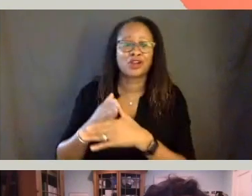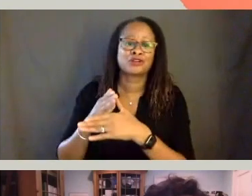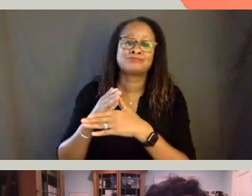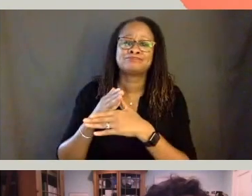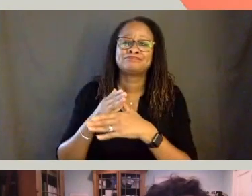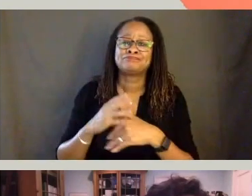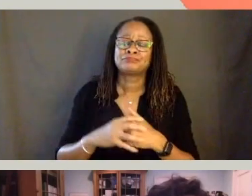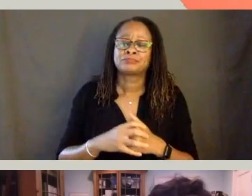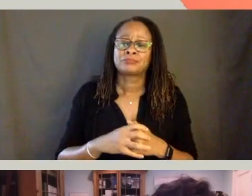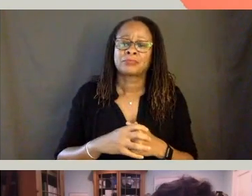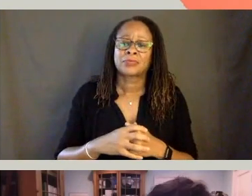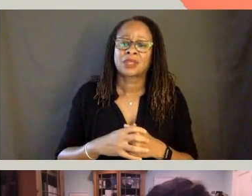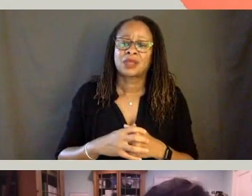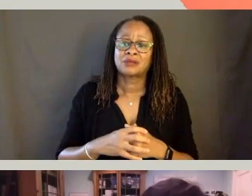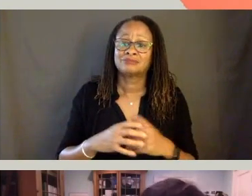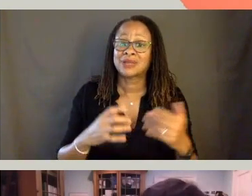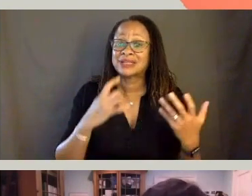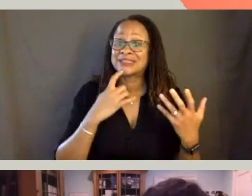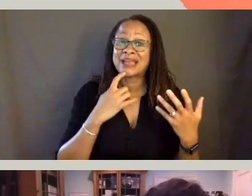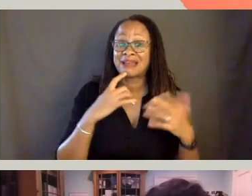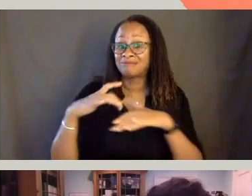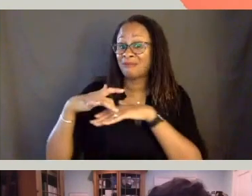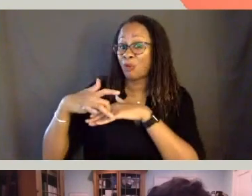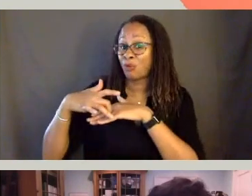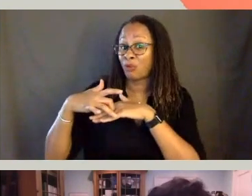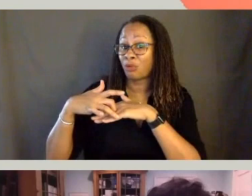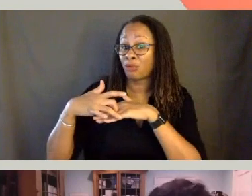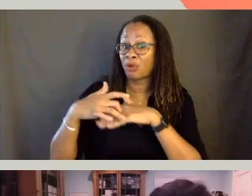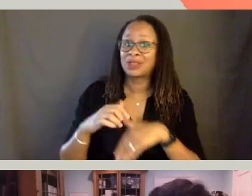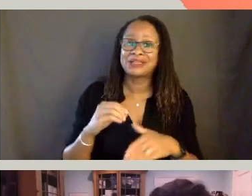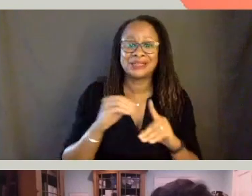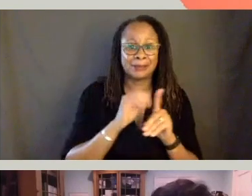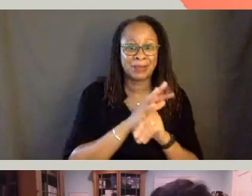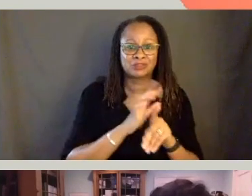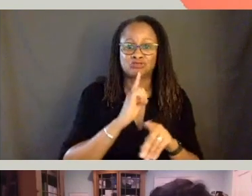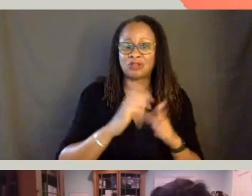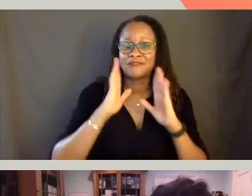So, I would say sort of early in our impact, we were really focused on the idea of women